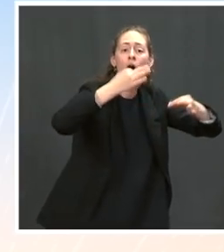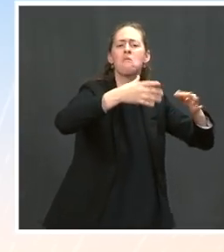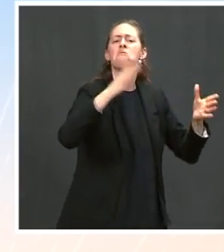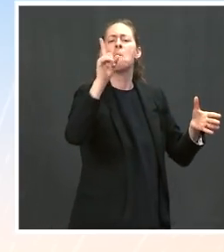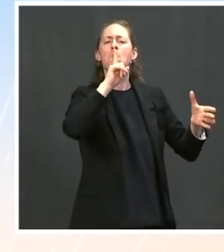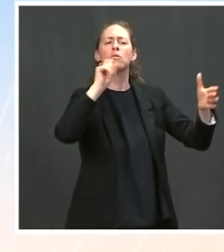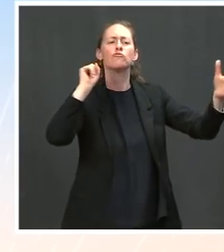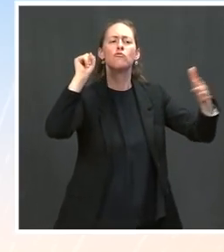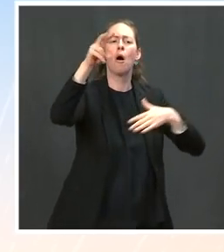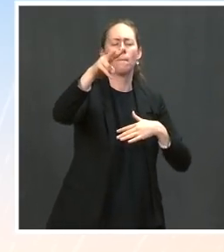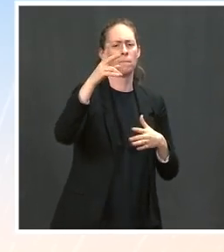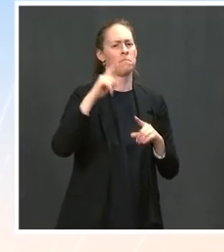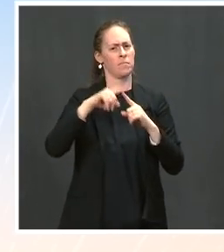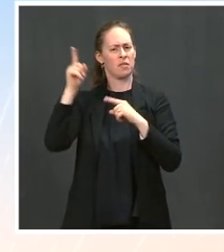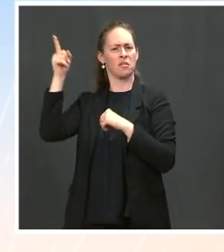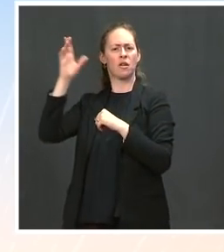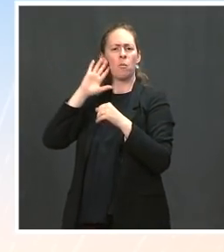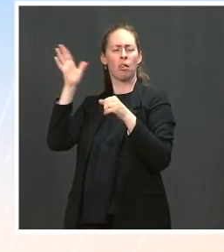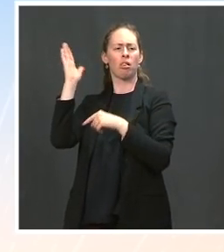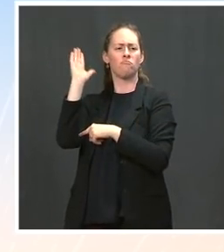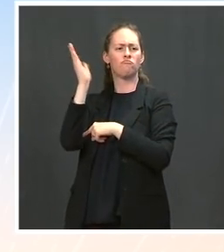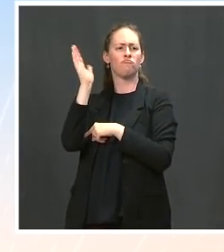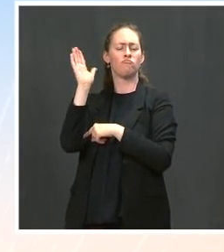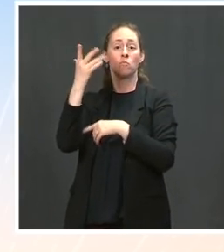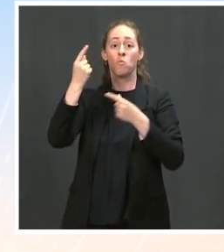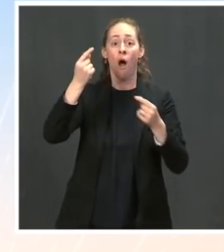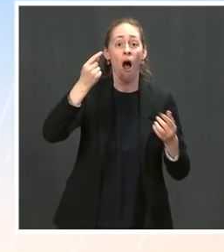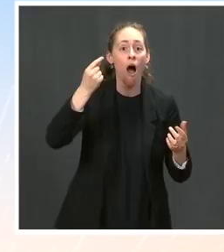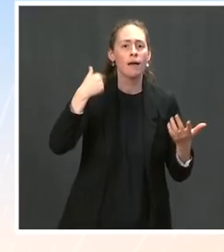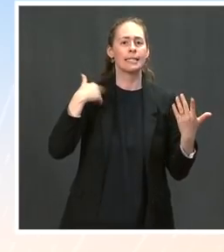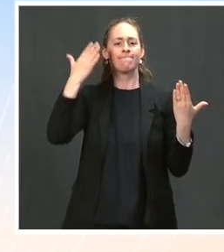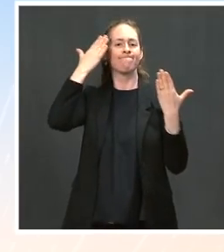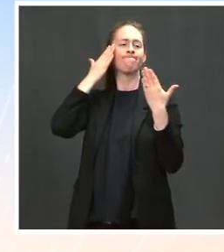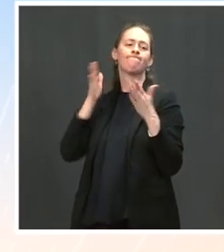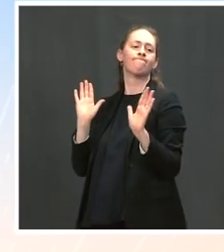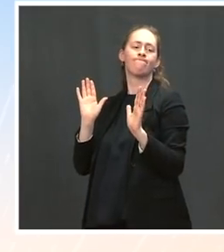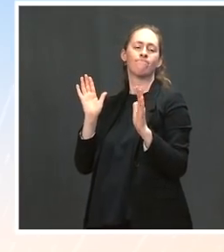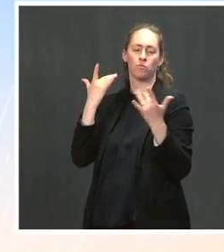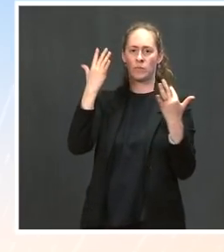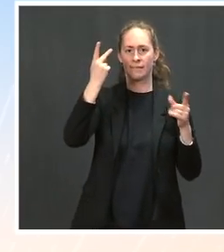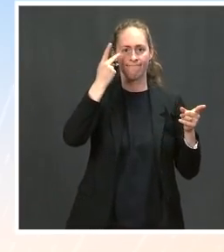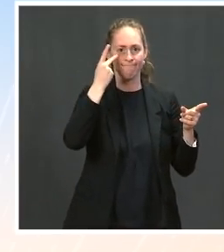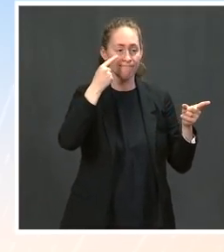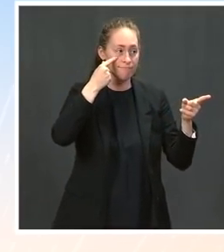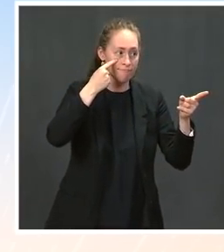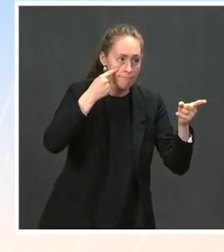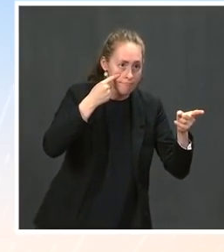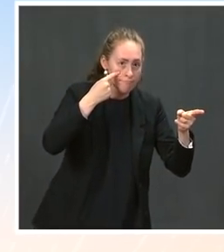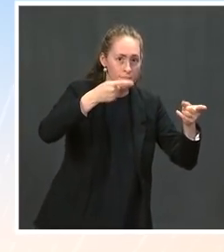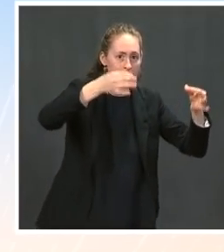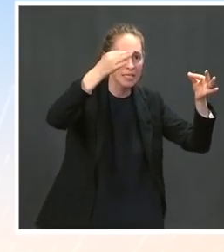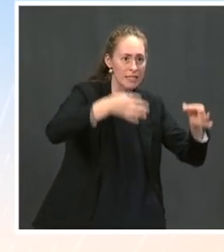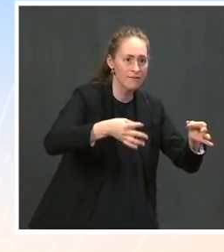I don't know what format that will look like. We'll have to see what the verdict is once that is -- that the -- it is concluded --